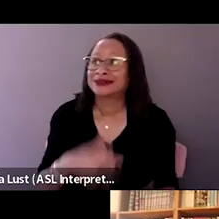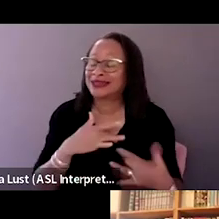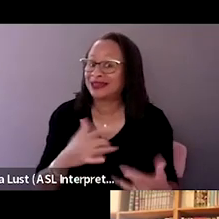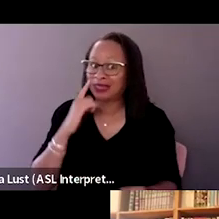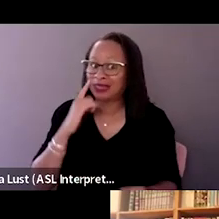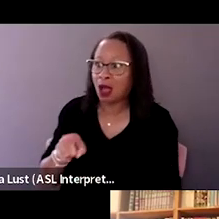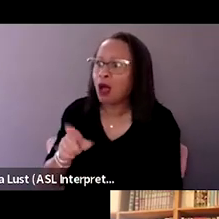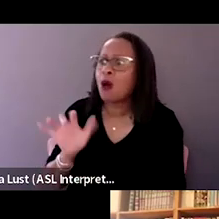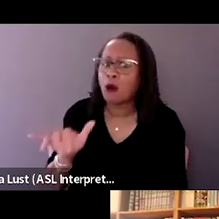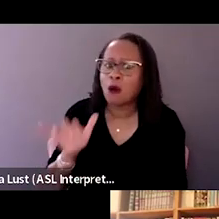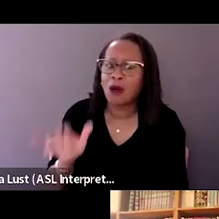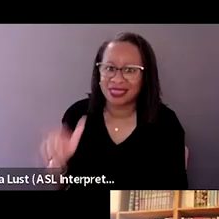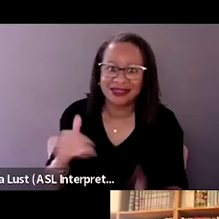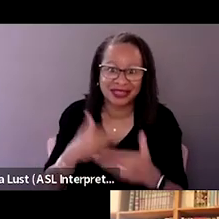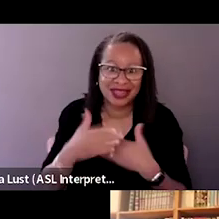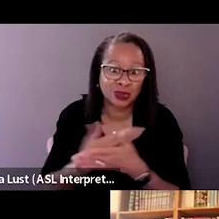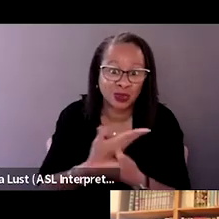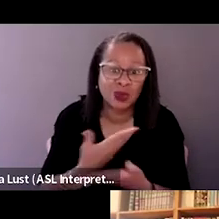you know, the next new exciting thing that I could get involved in.